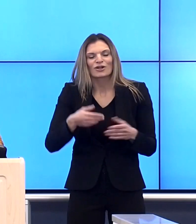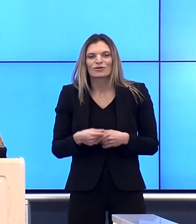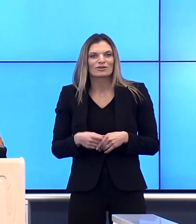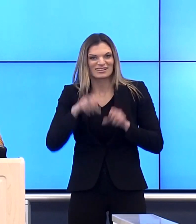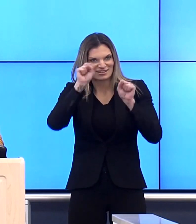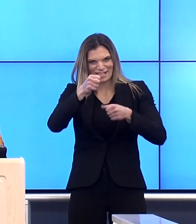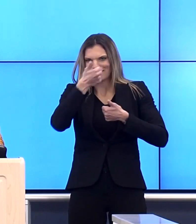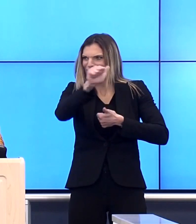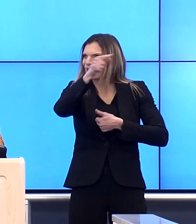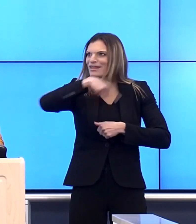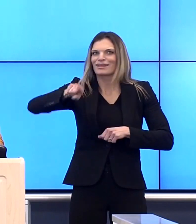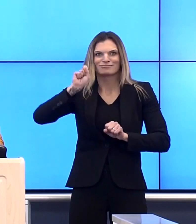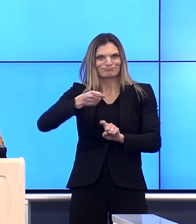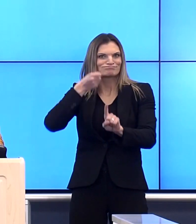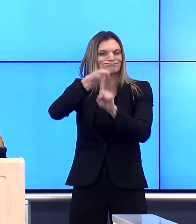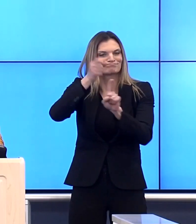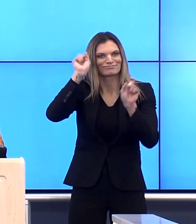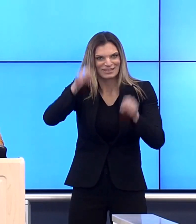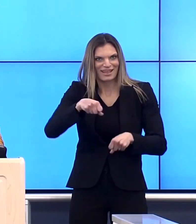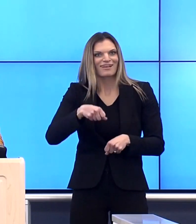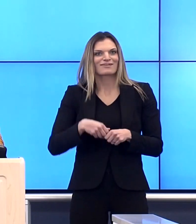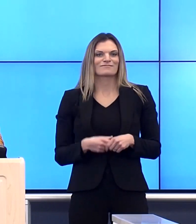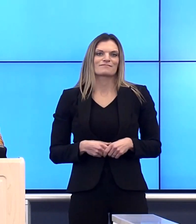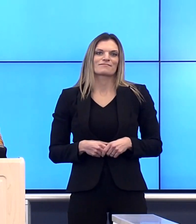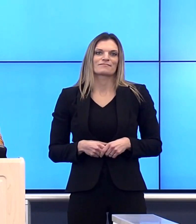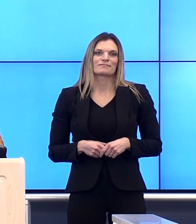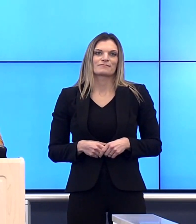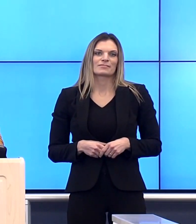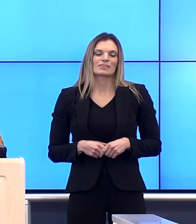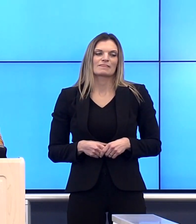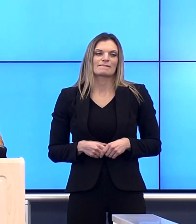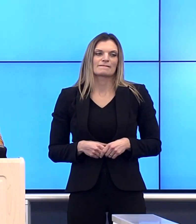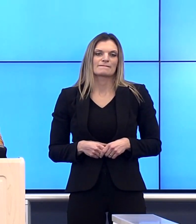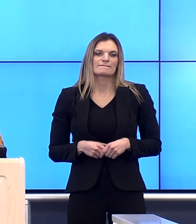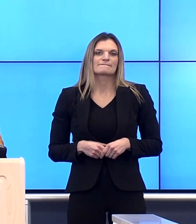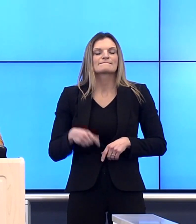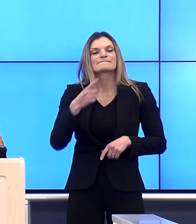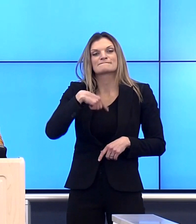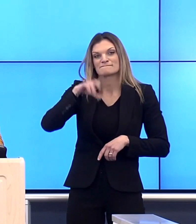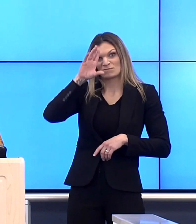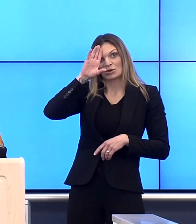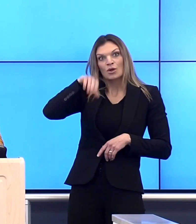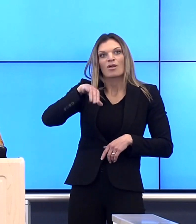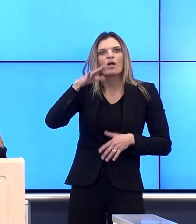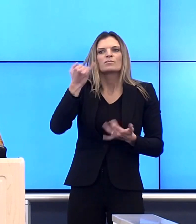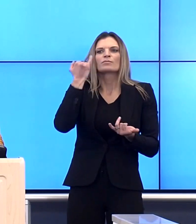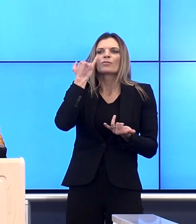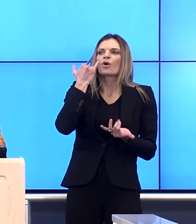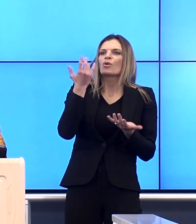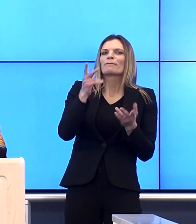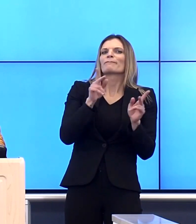BELIEVE. THIS IS THE BEST TOOL WE HAVE. THIS IS THE BEST TOOL WE HAVE. WE ALL HAVE PERSONAL WE ALL HAVE PERSONAL RESPONSIBILITY. RESPONSIBILITY. WE, OF COURSE, KNOW THAT